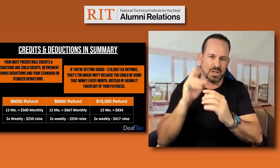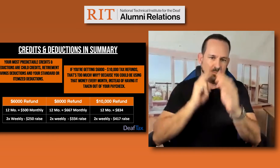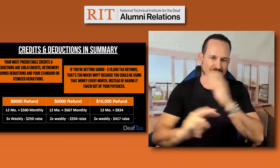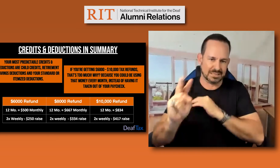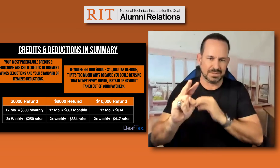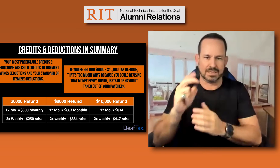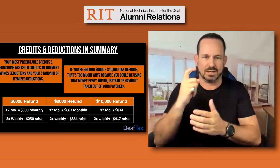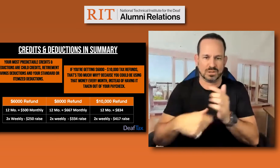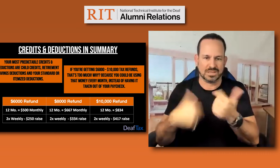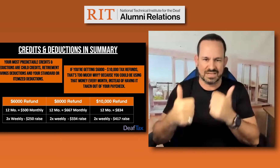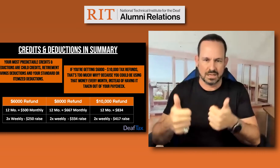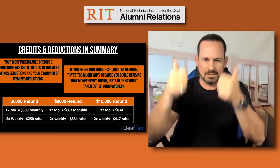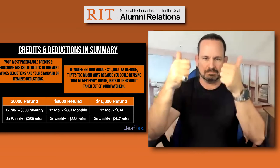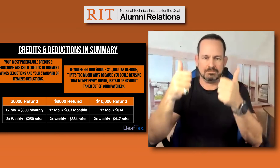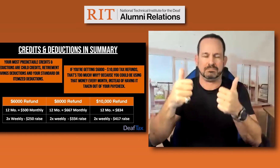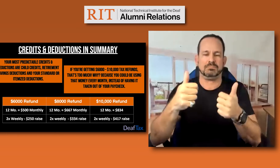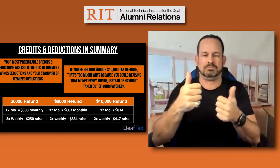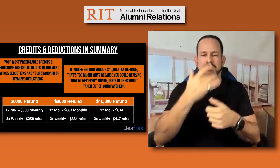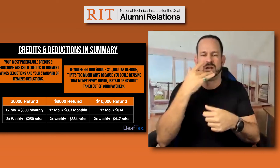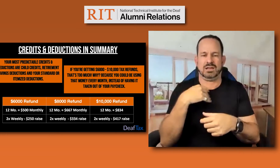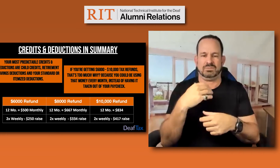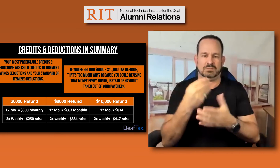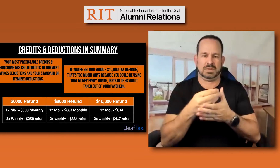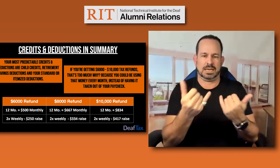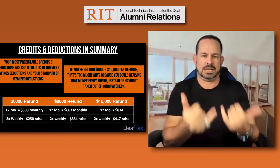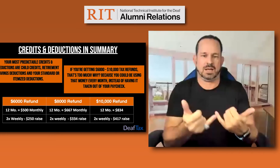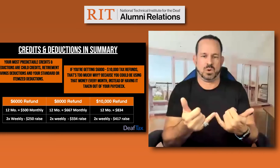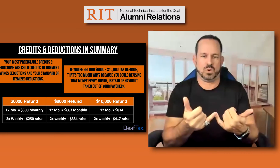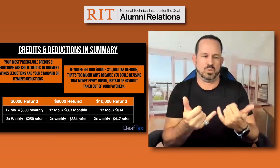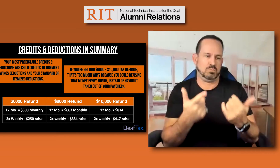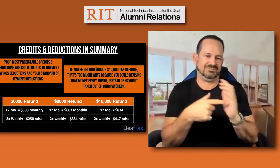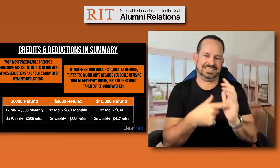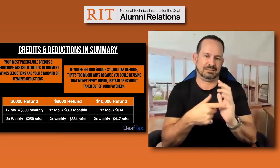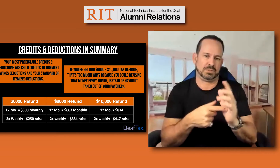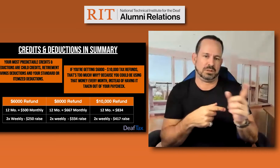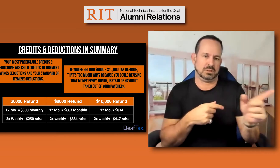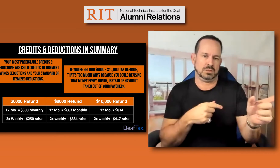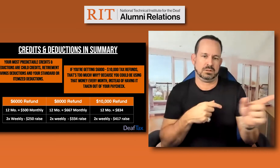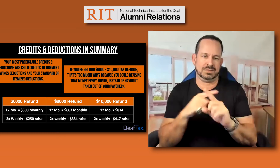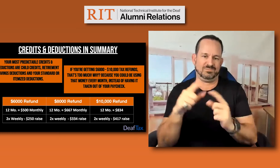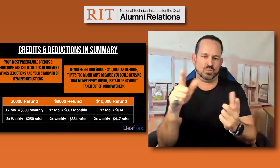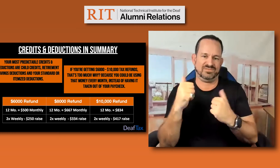to be prepared for this. And, of course, we understand that taxes... usually do go up,